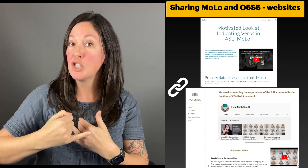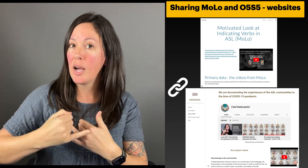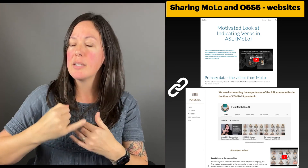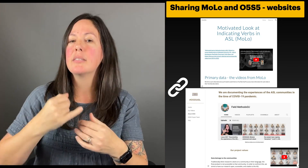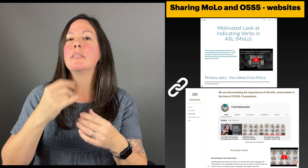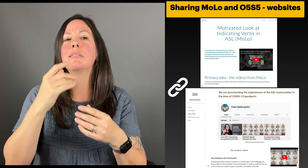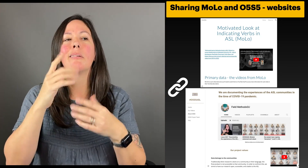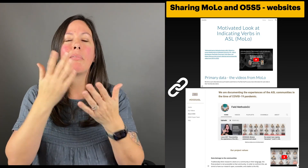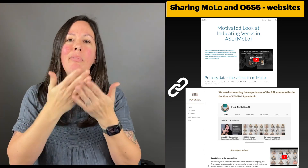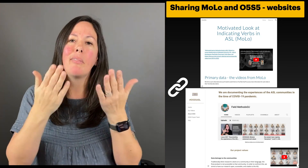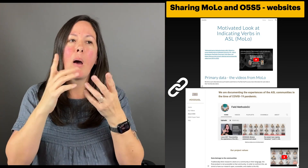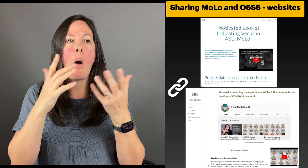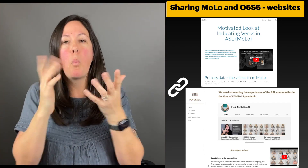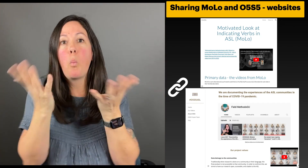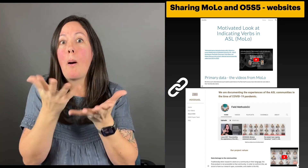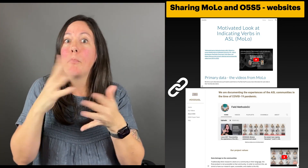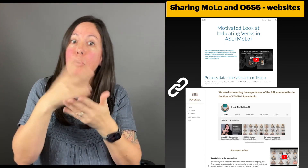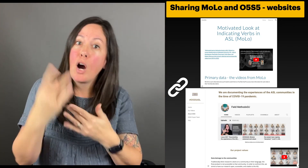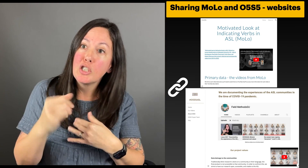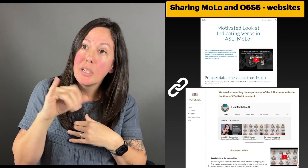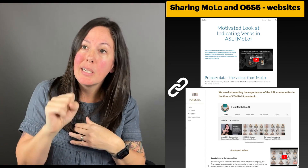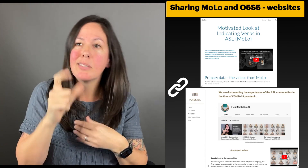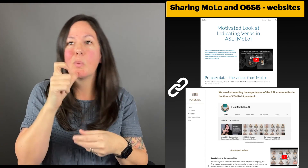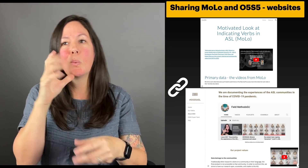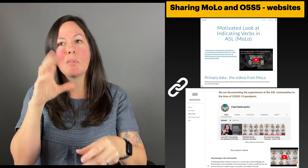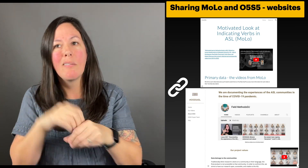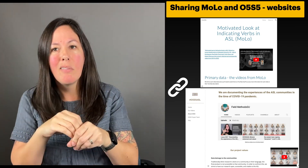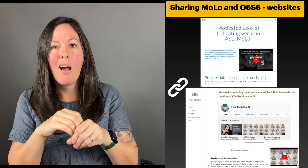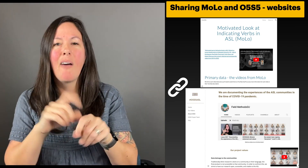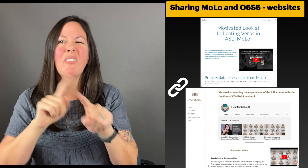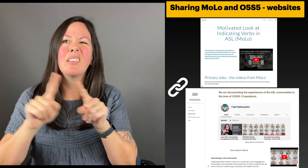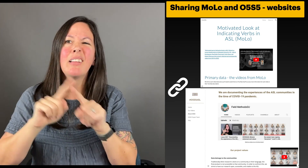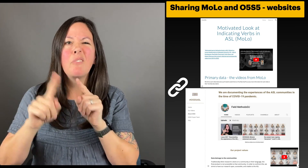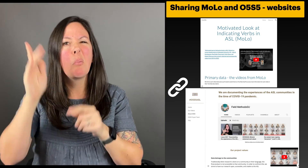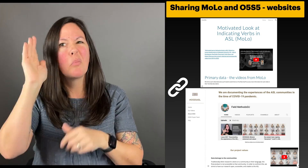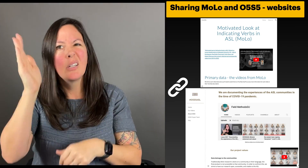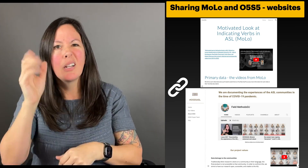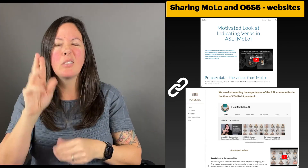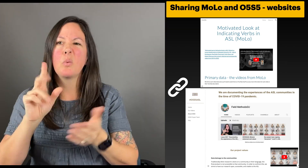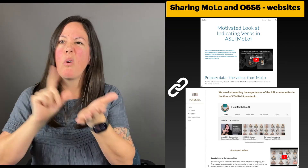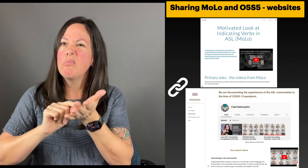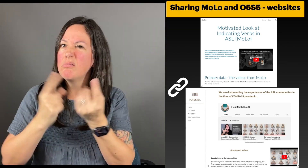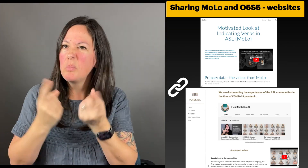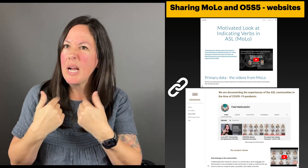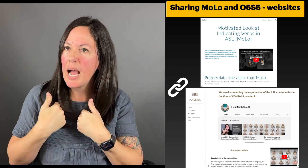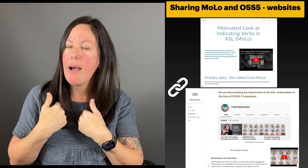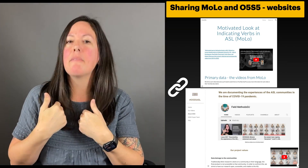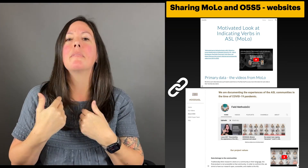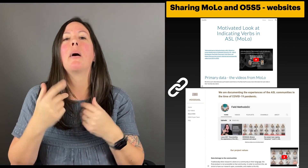so as I mentioned we share the projects what the project is who's